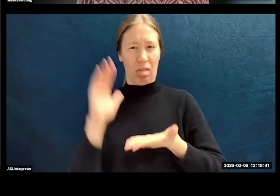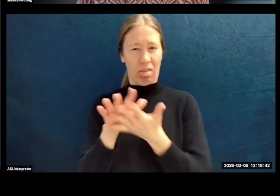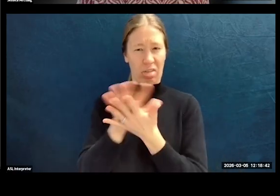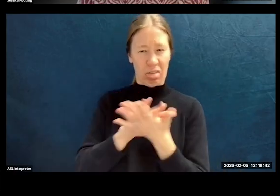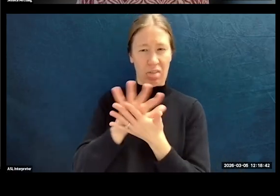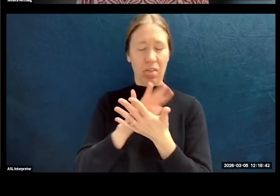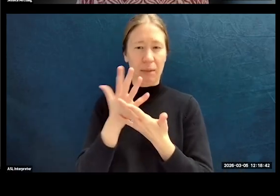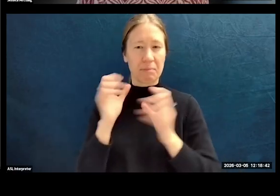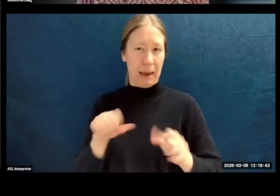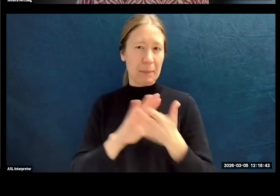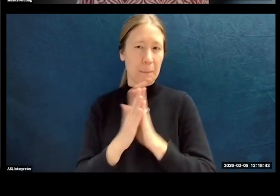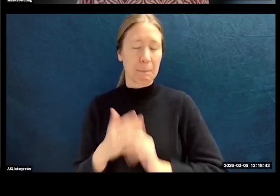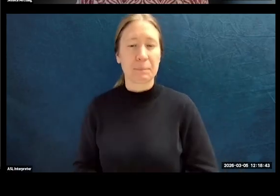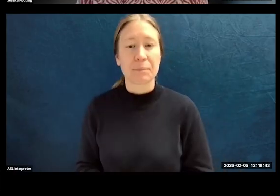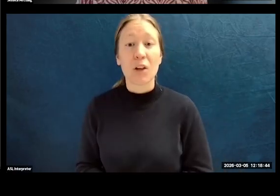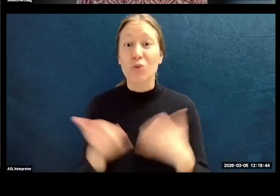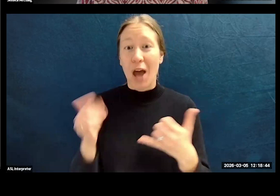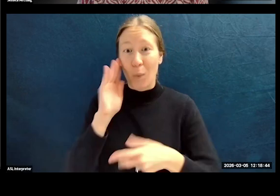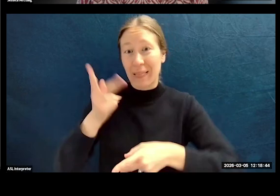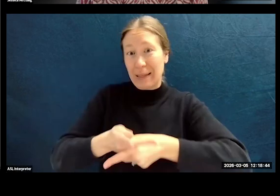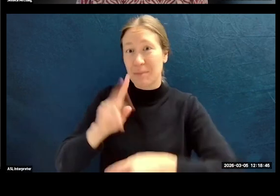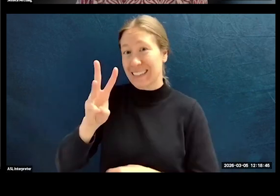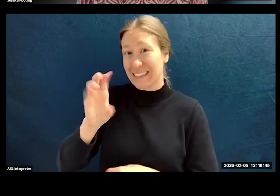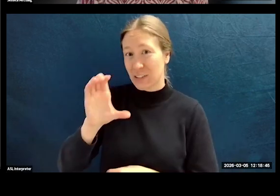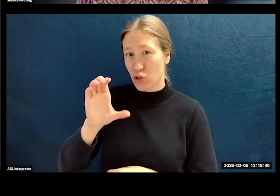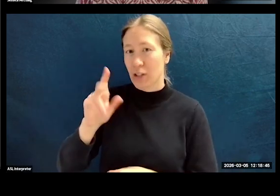So in this case I'm gonna leave mine at 600 DPI. I'm gonna hit OK.